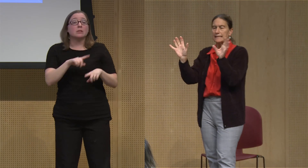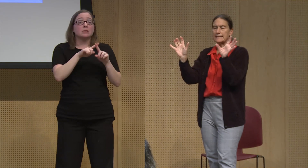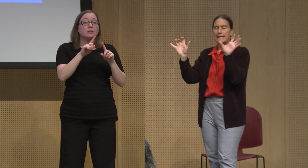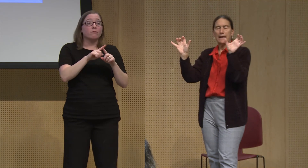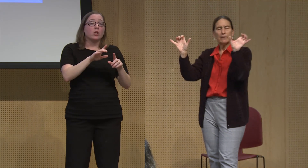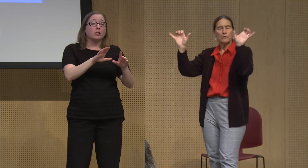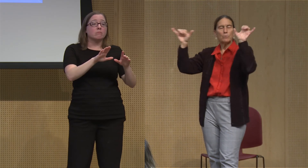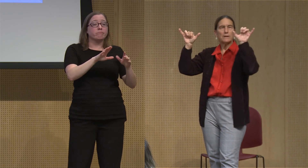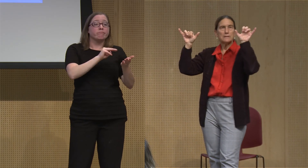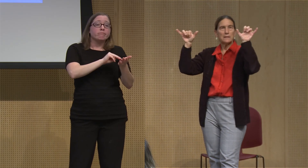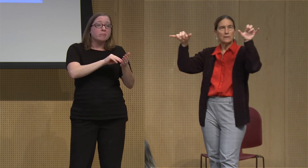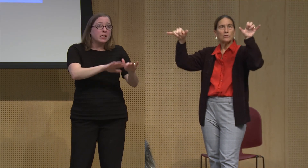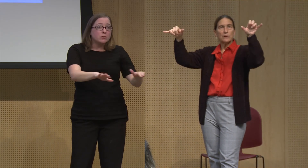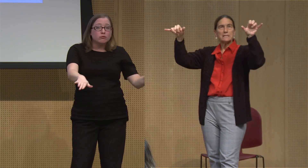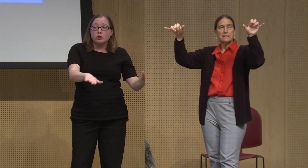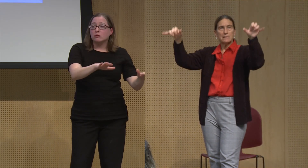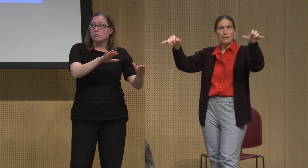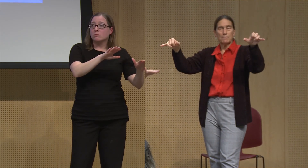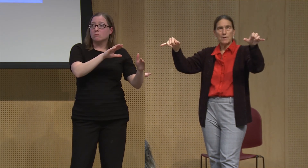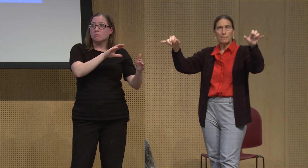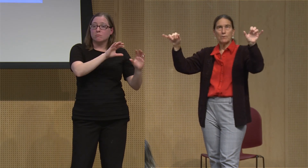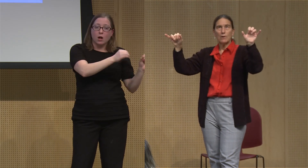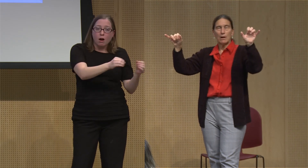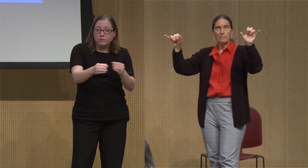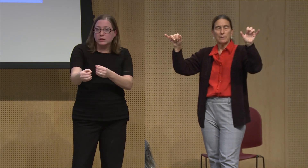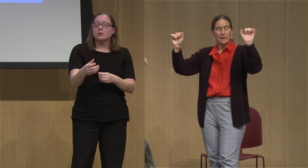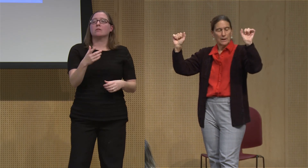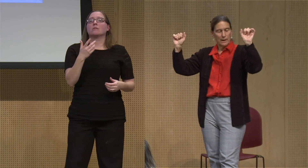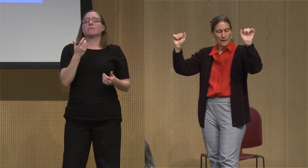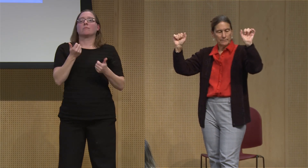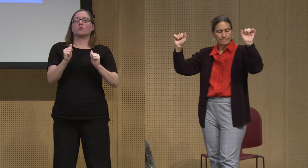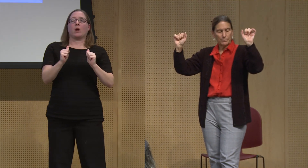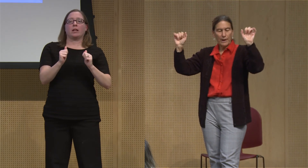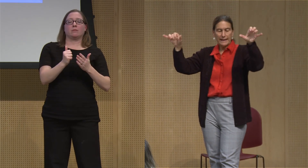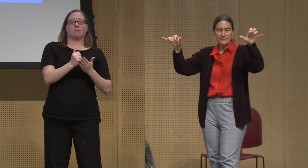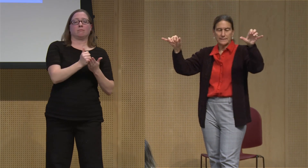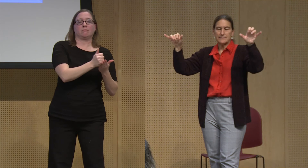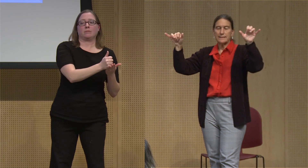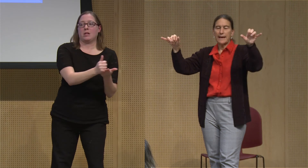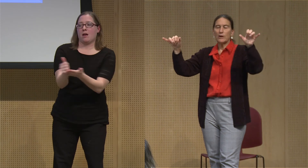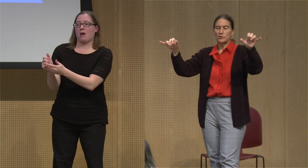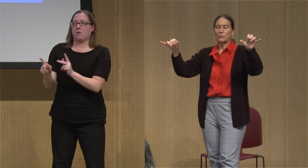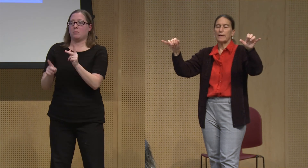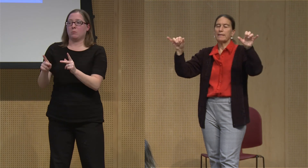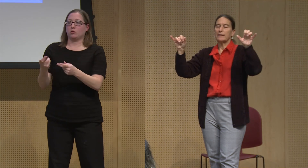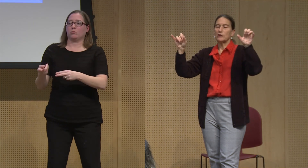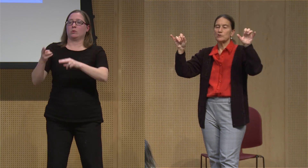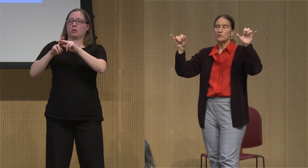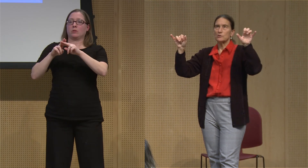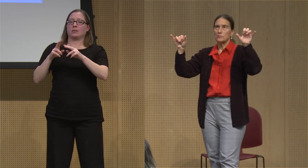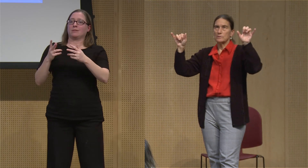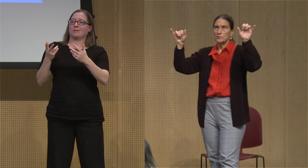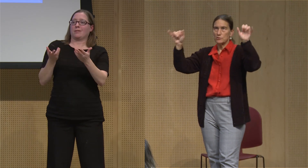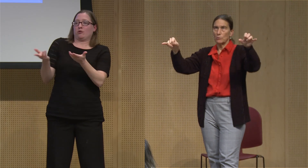TO GET EVERYONE TO INCREASE THE NUMBER OF, UM, PRACTICES THAT THEY ARE DOING THAT SHOWS